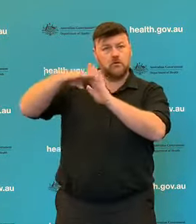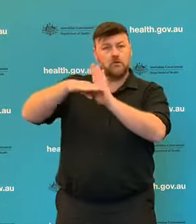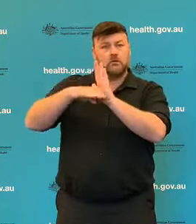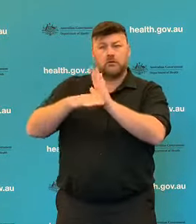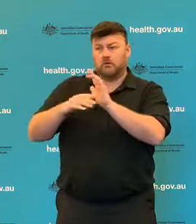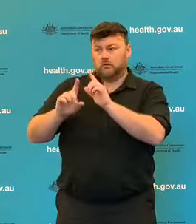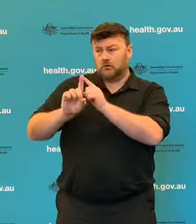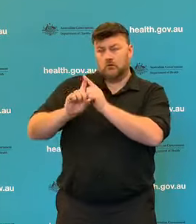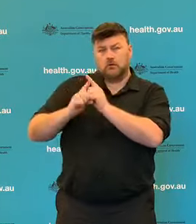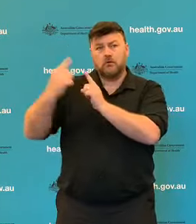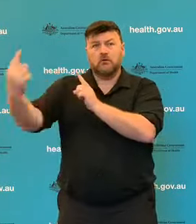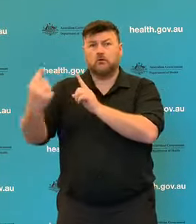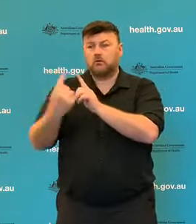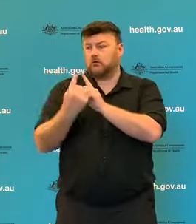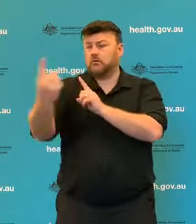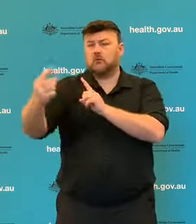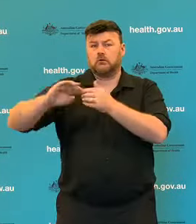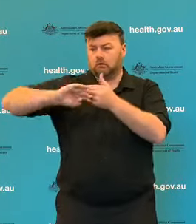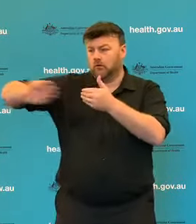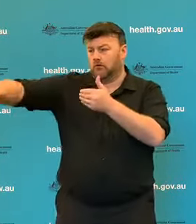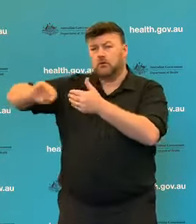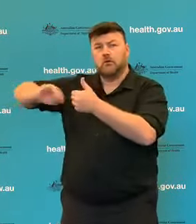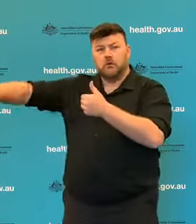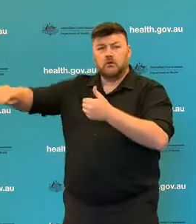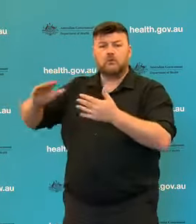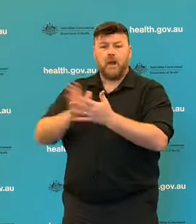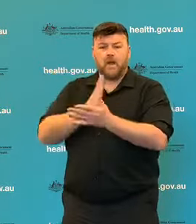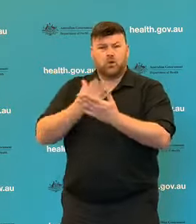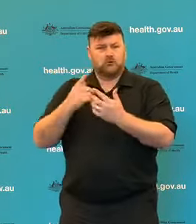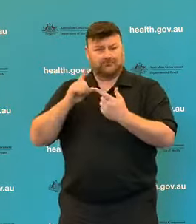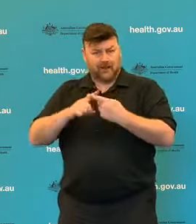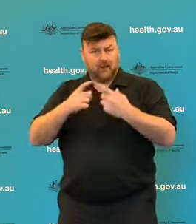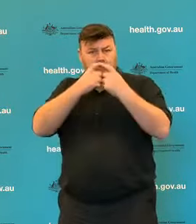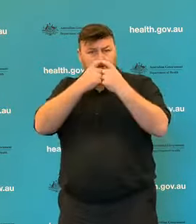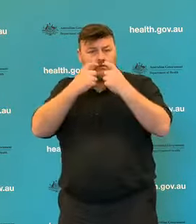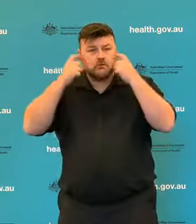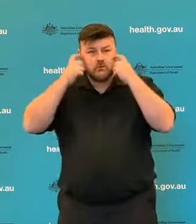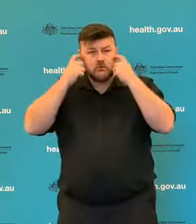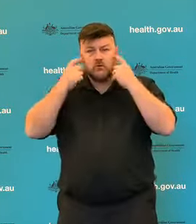appropriate face coverings to protect themselves and protect others.